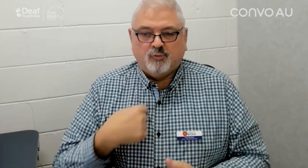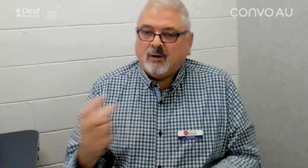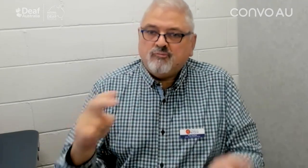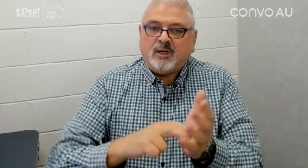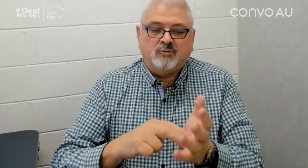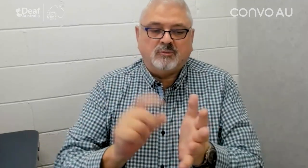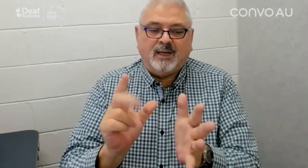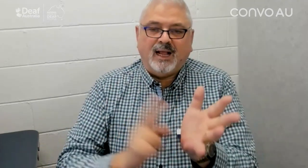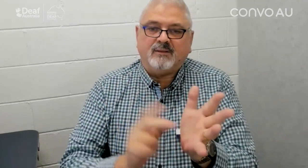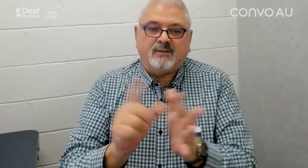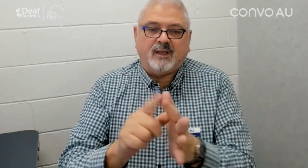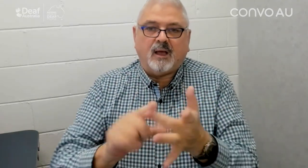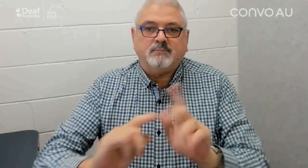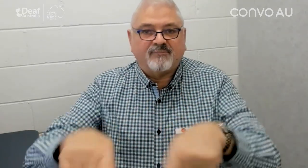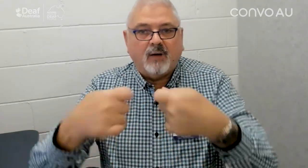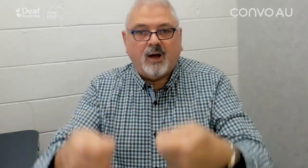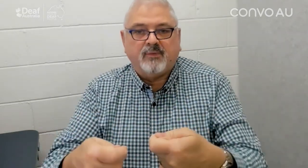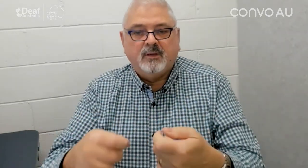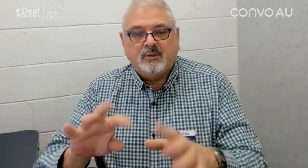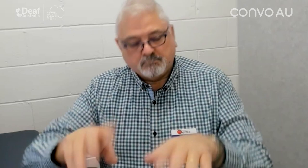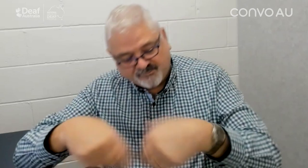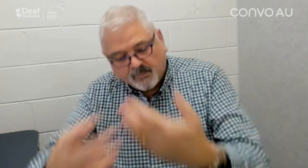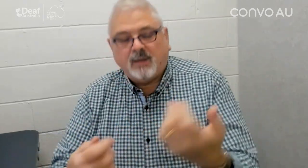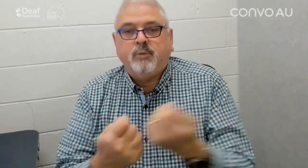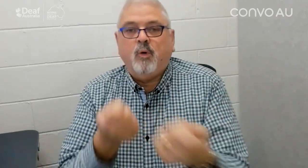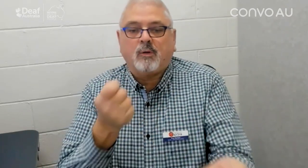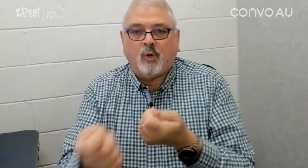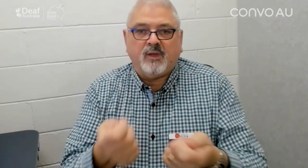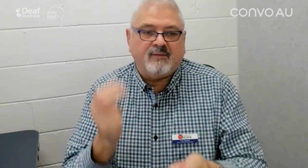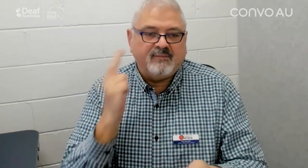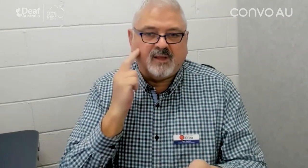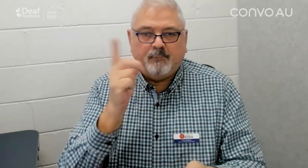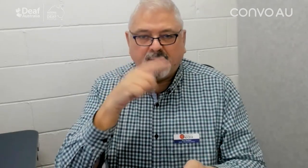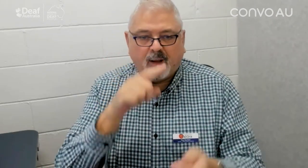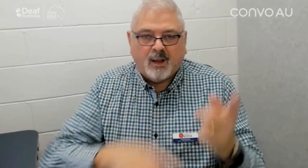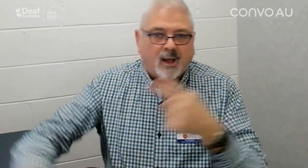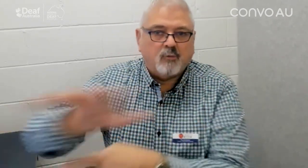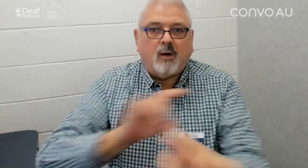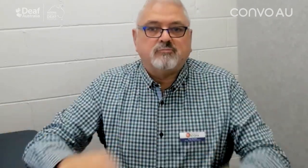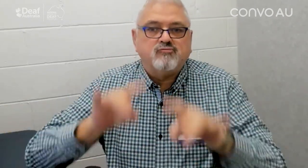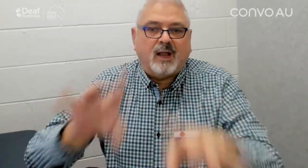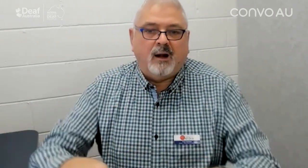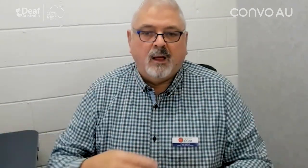a registered NDIS service provider. We provide support coordination to Deaf people all around Australia.